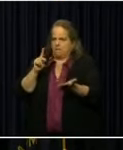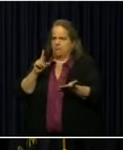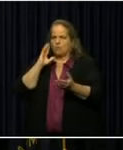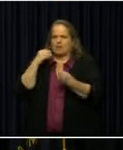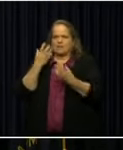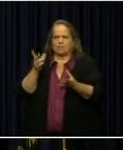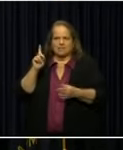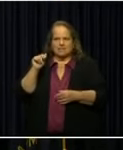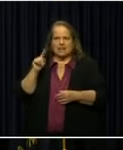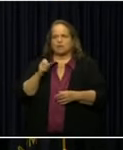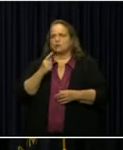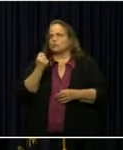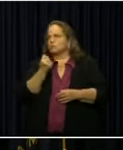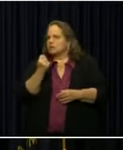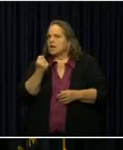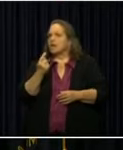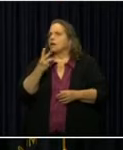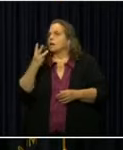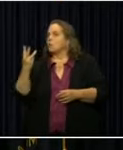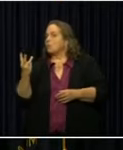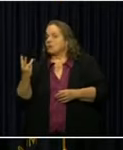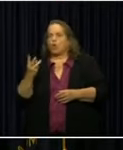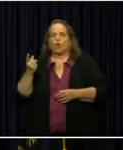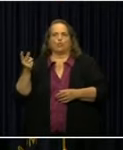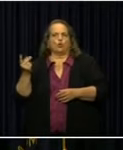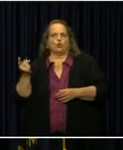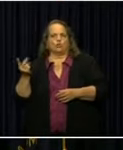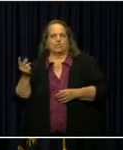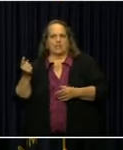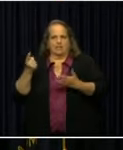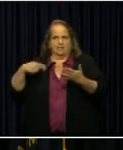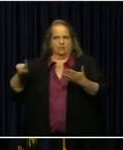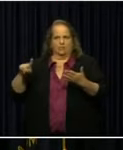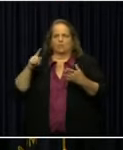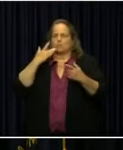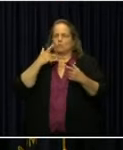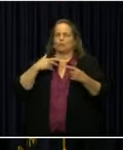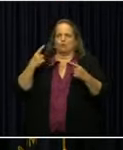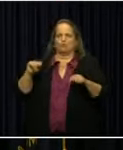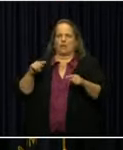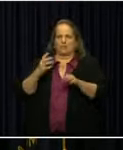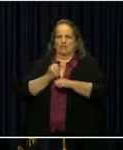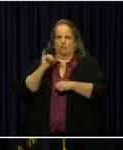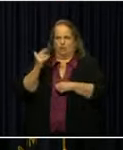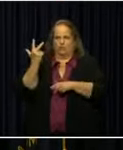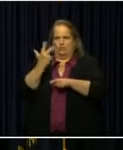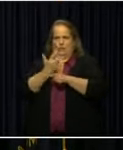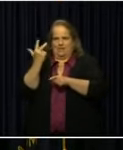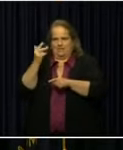THANK YOU. OUR KIDS THANK YOU.